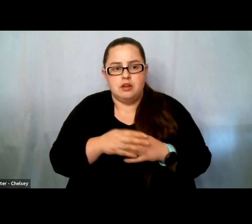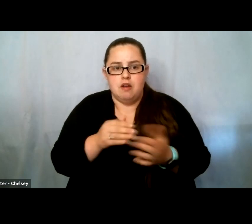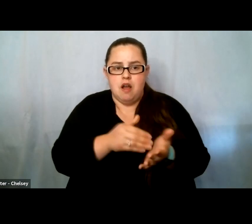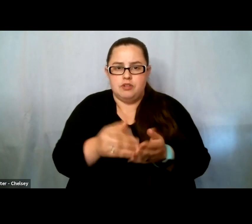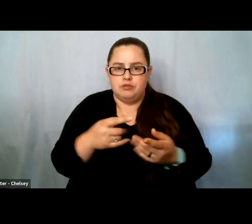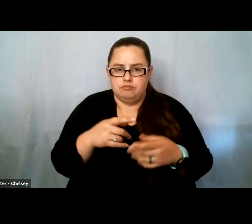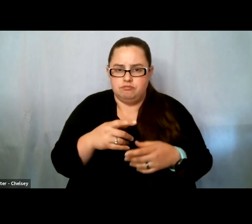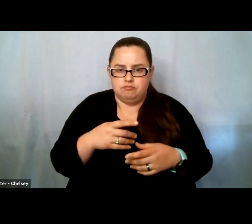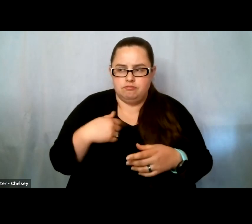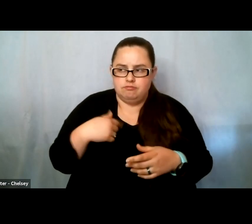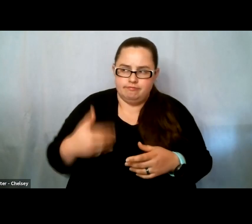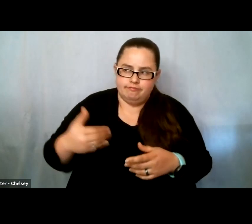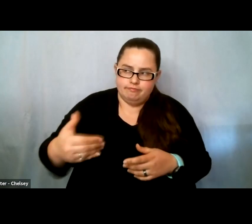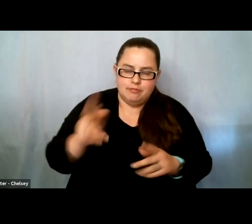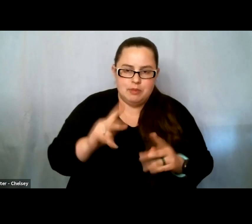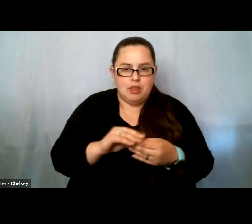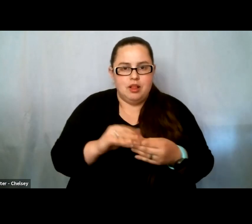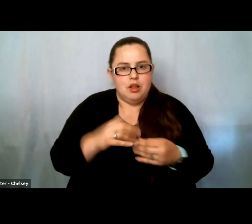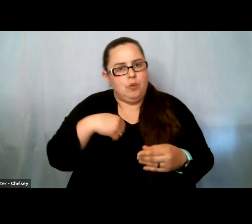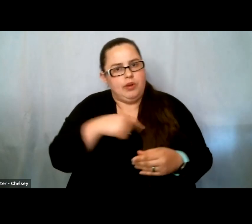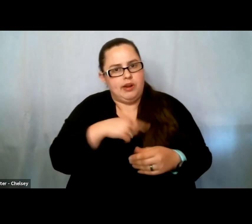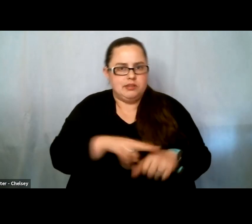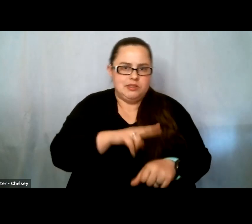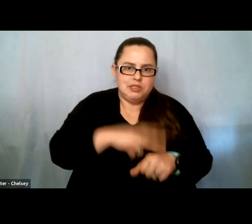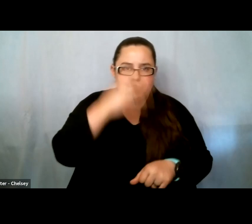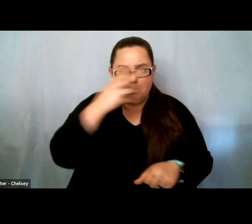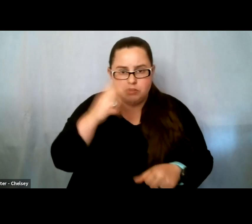Well, you know, we're a nation of immigrants. We're all immigrants, except, of course,